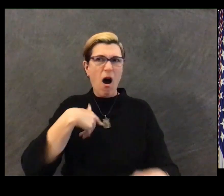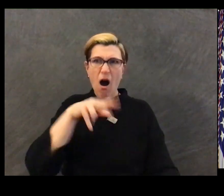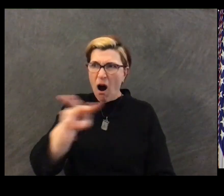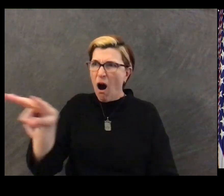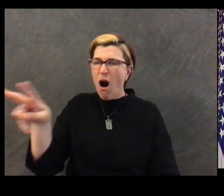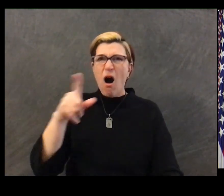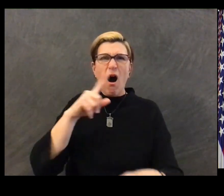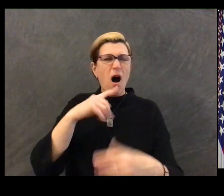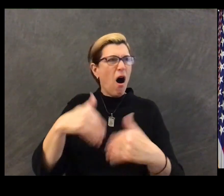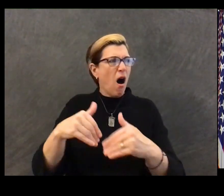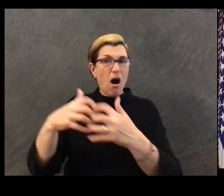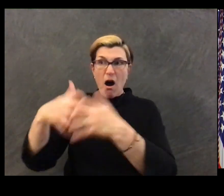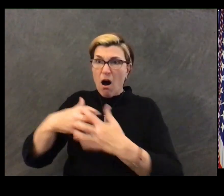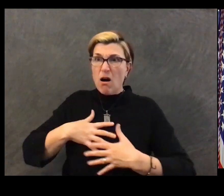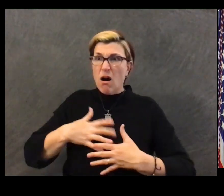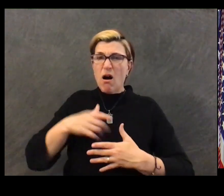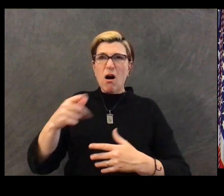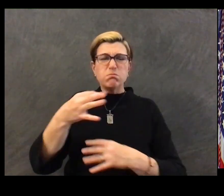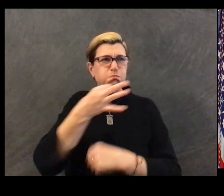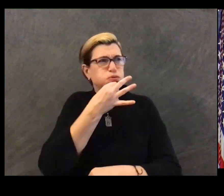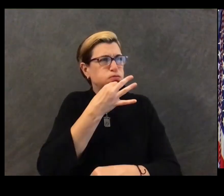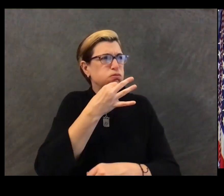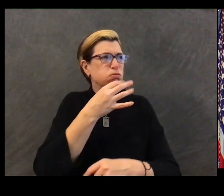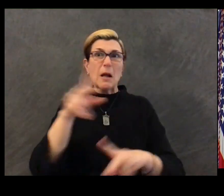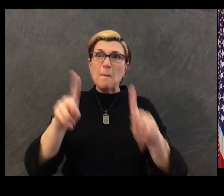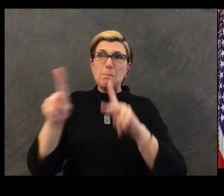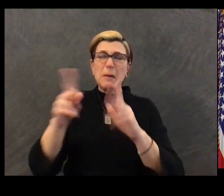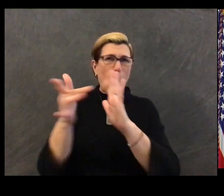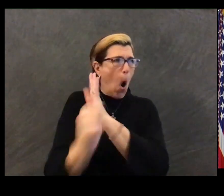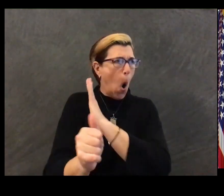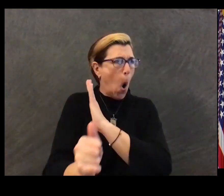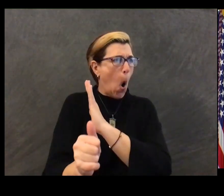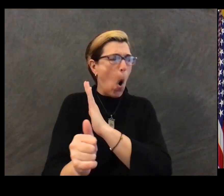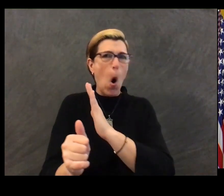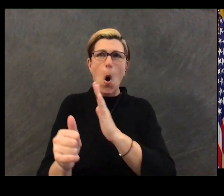the equipment the the professionalism a tremendous number of how many workers